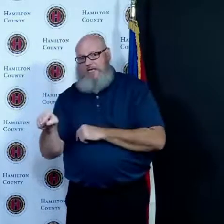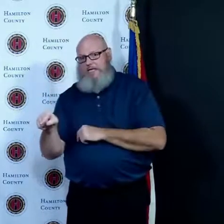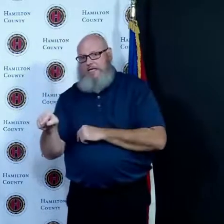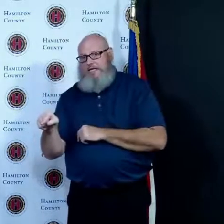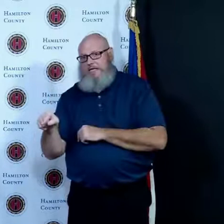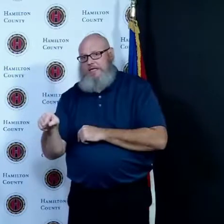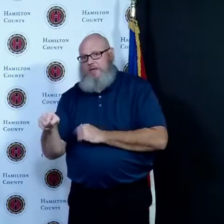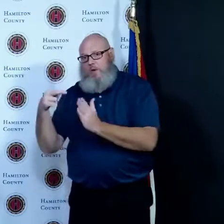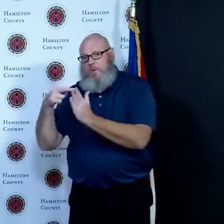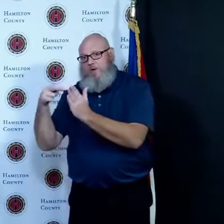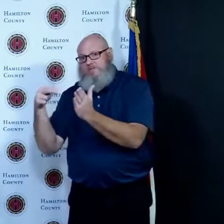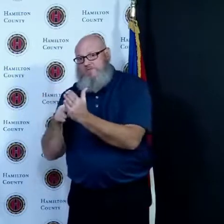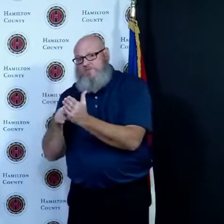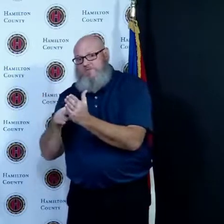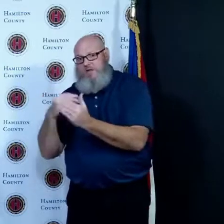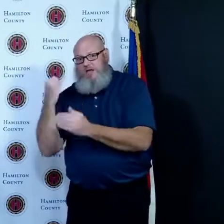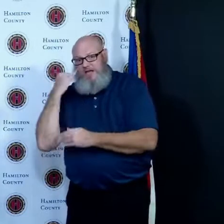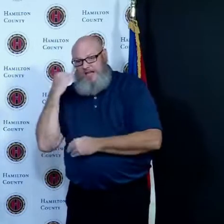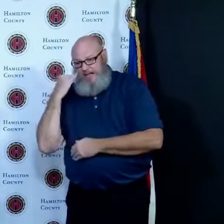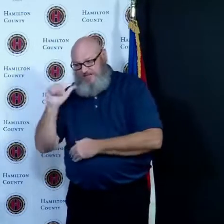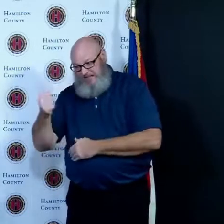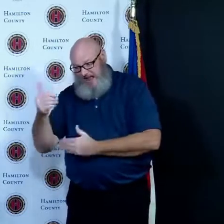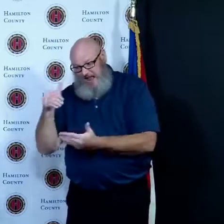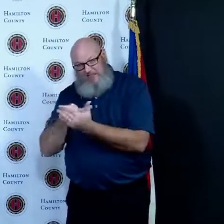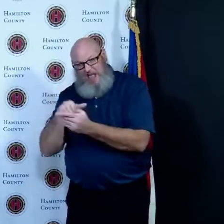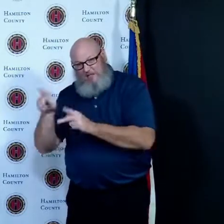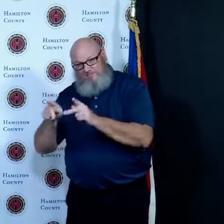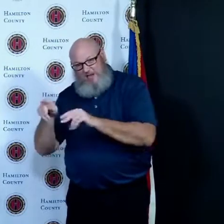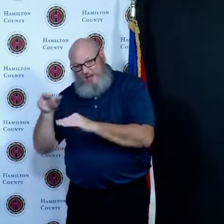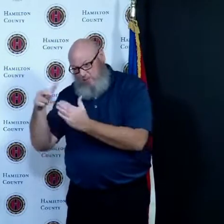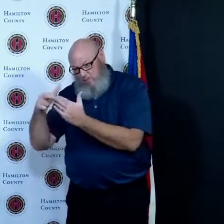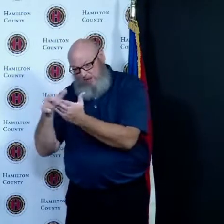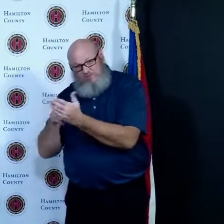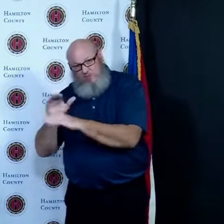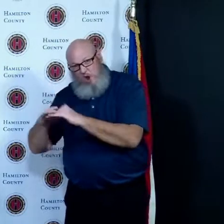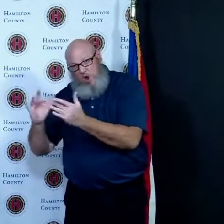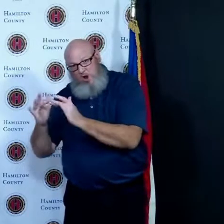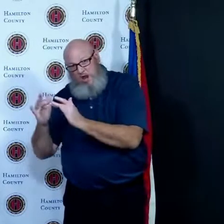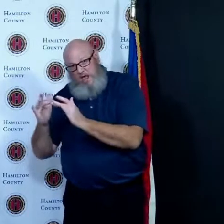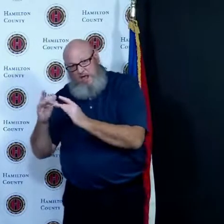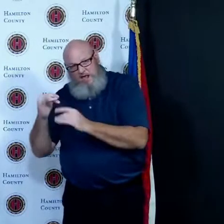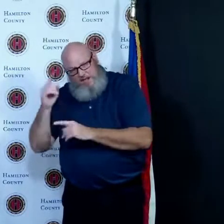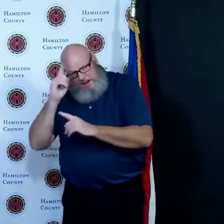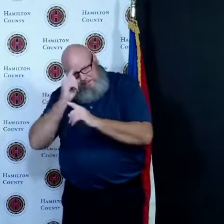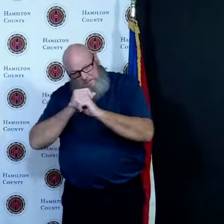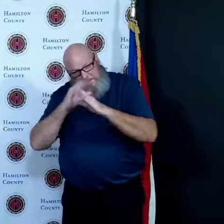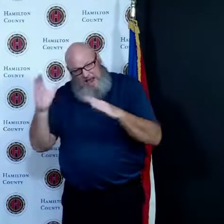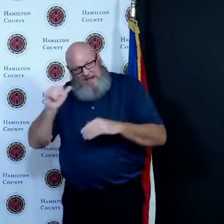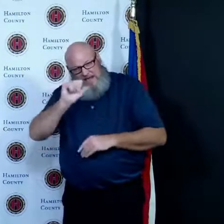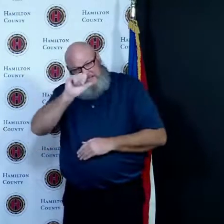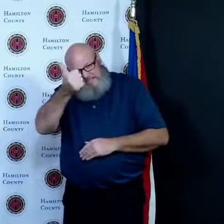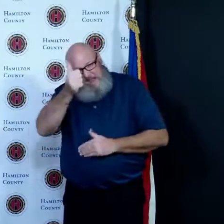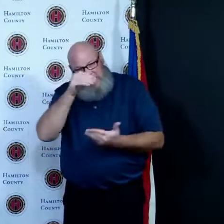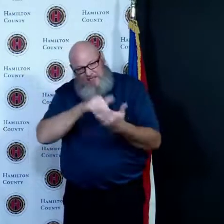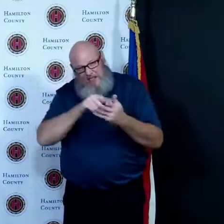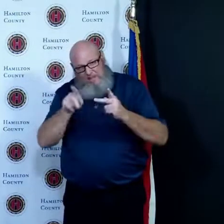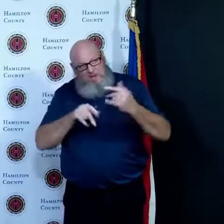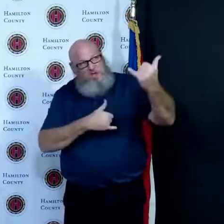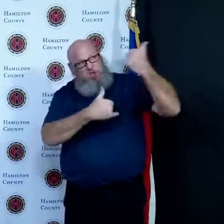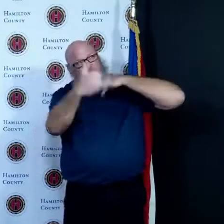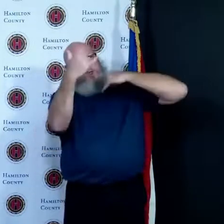to have someone assist you using the internet you are able to call our office our number is 946-7800